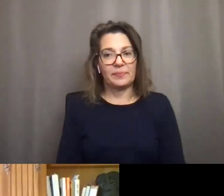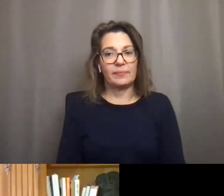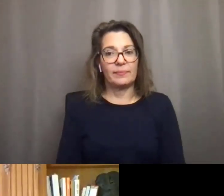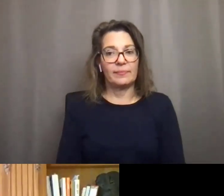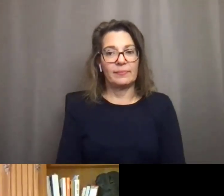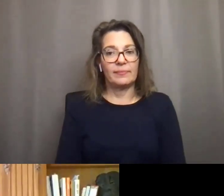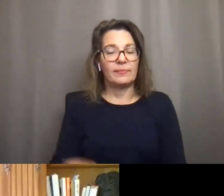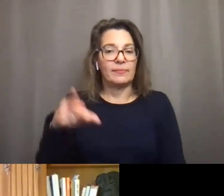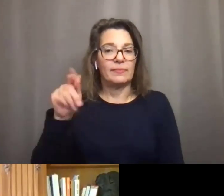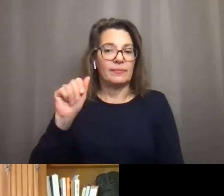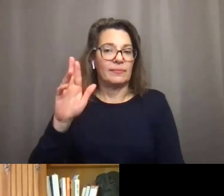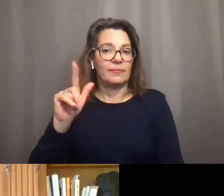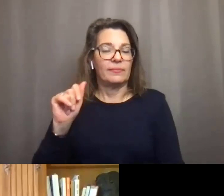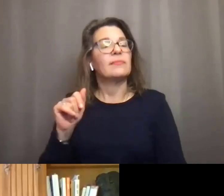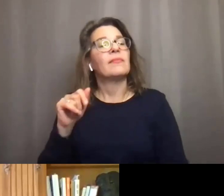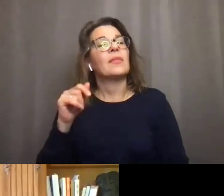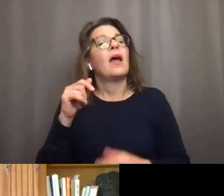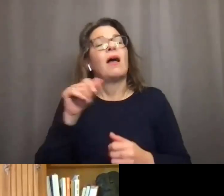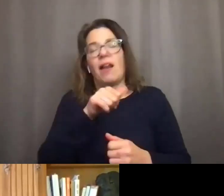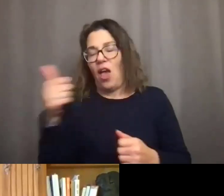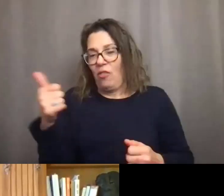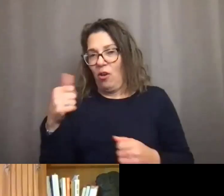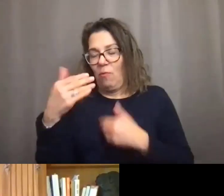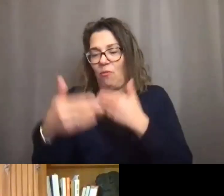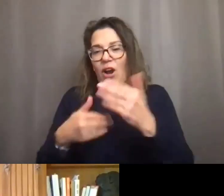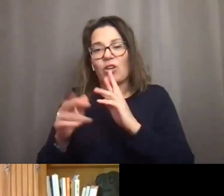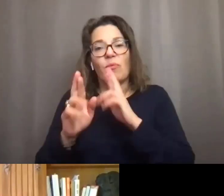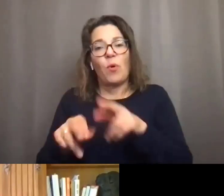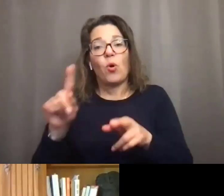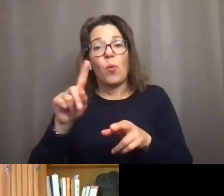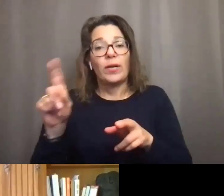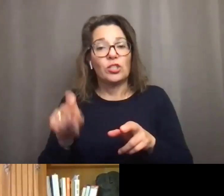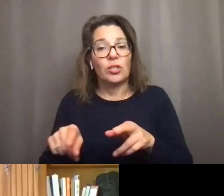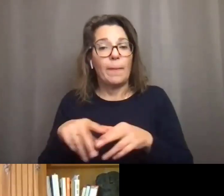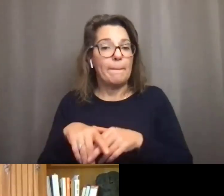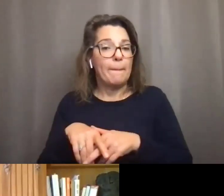you can find one who is. Use the Matchmaker tool to find another one.